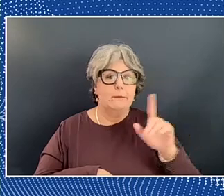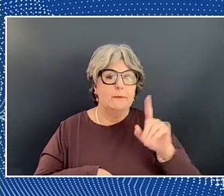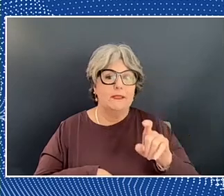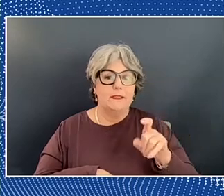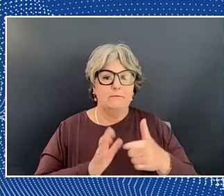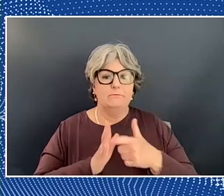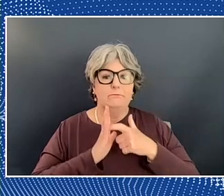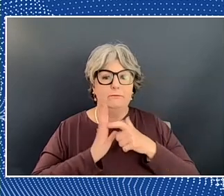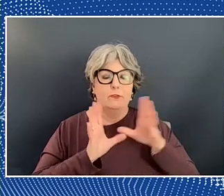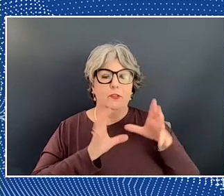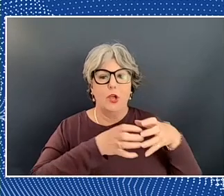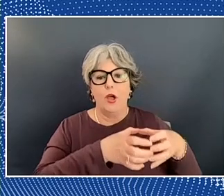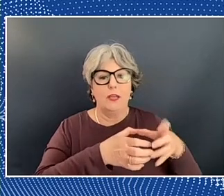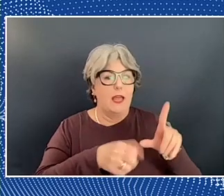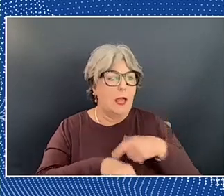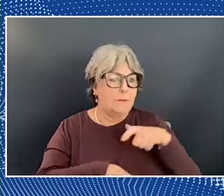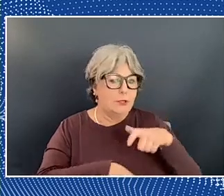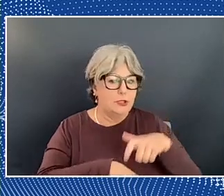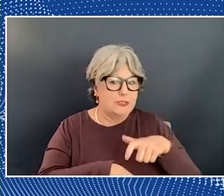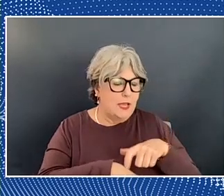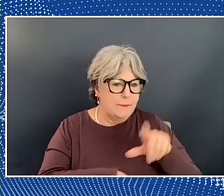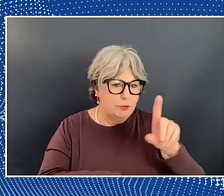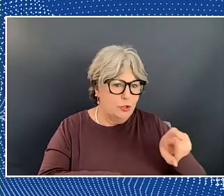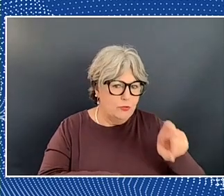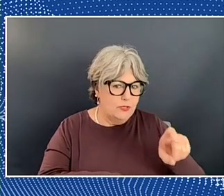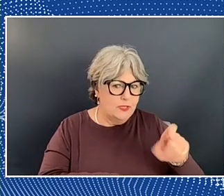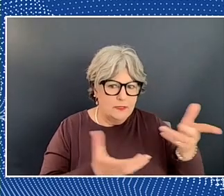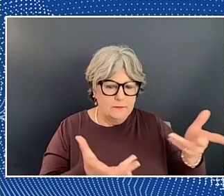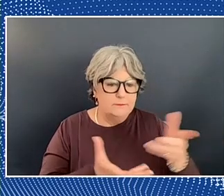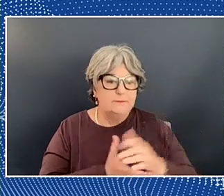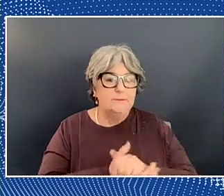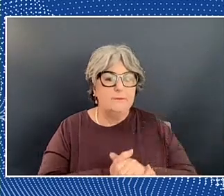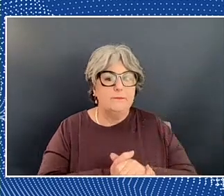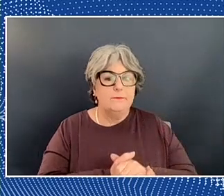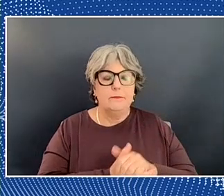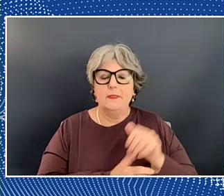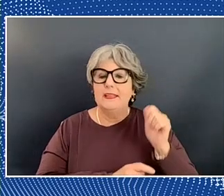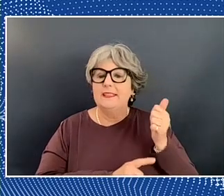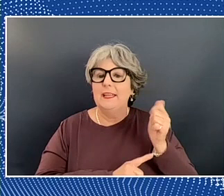Like, how much estimated time should we allocate? I think ten minutes is adequate. Ten minutes?